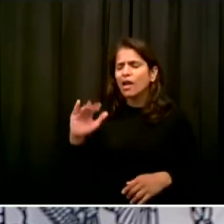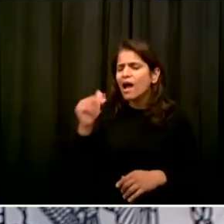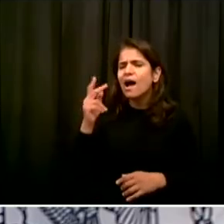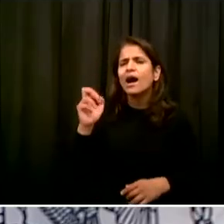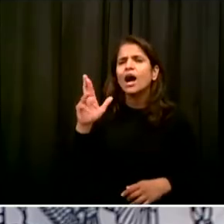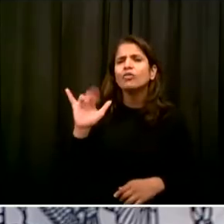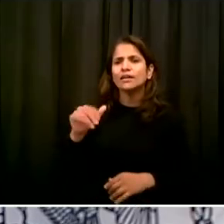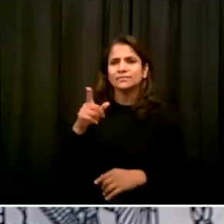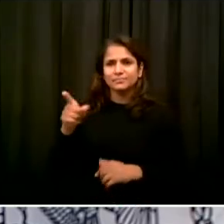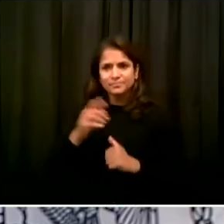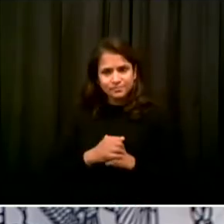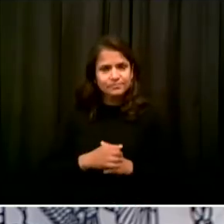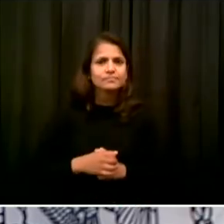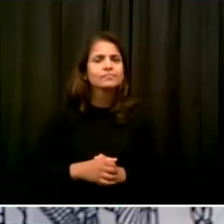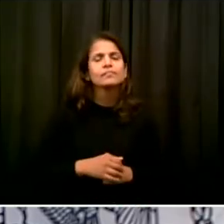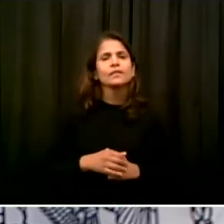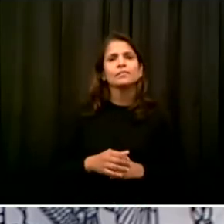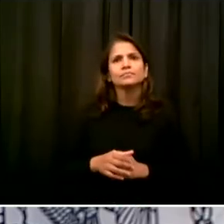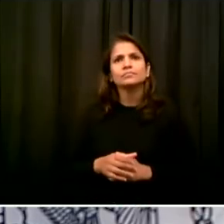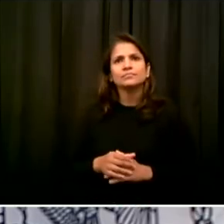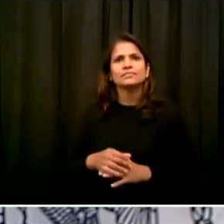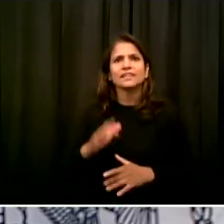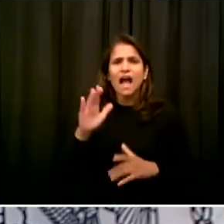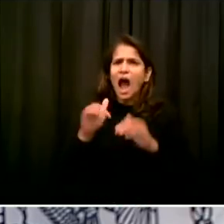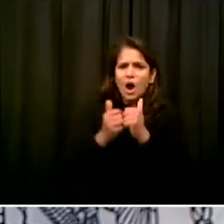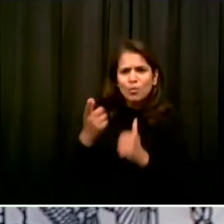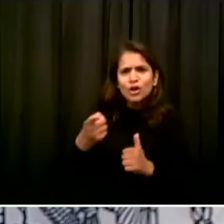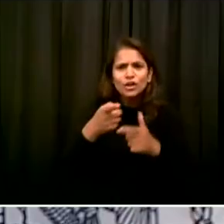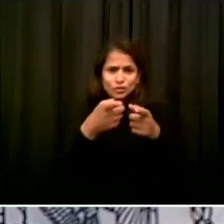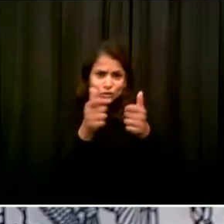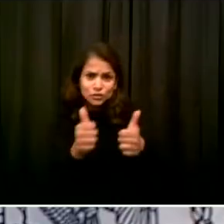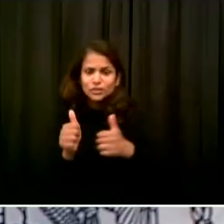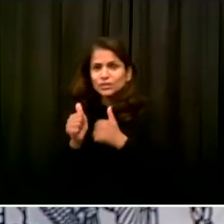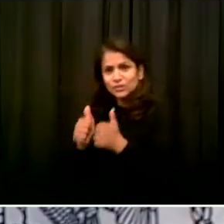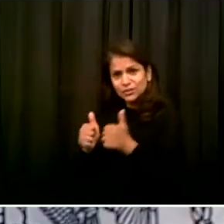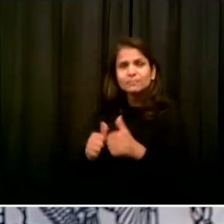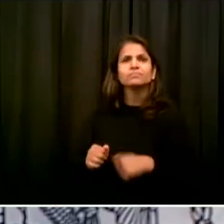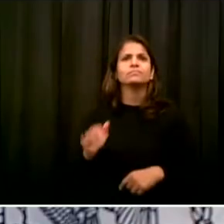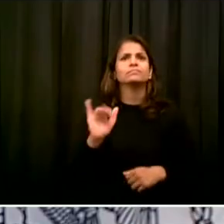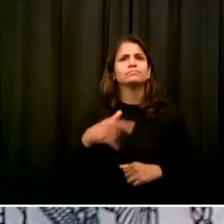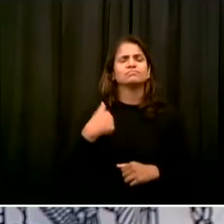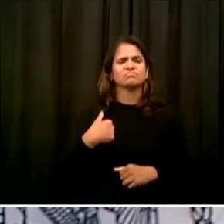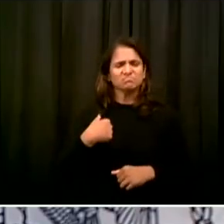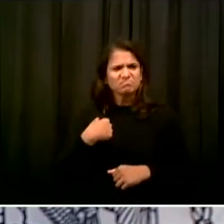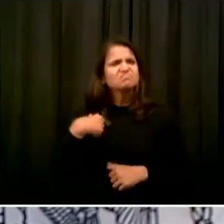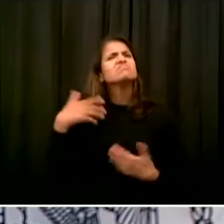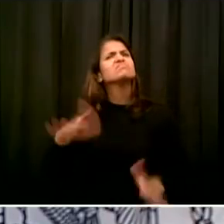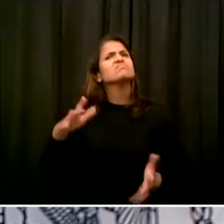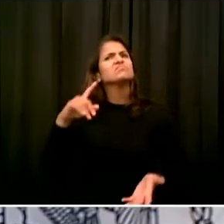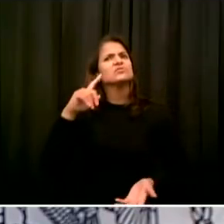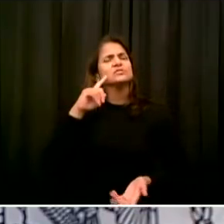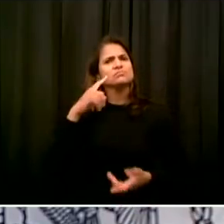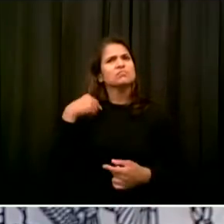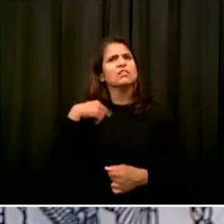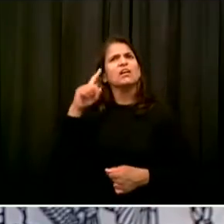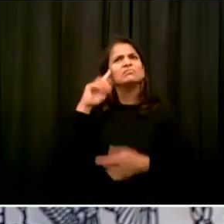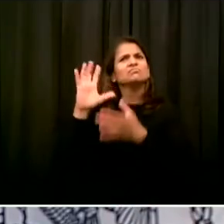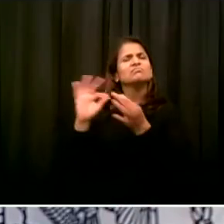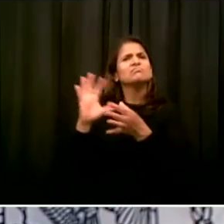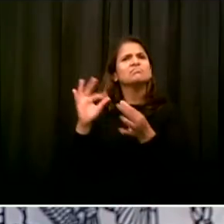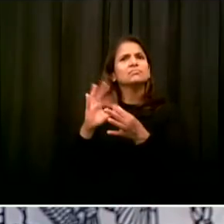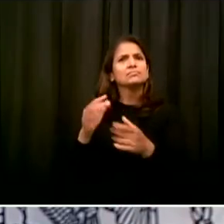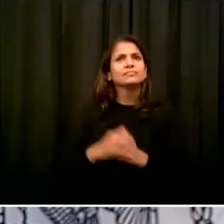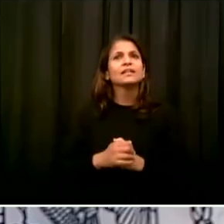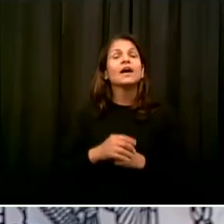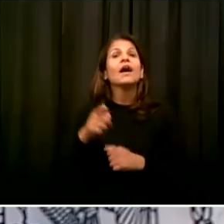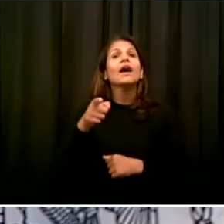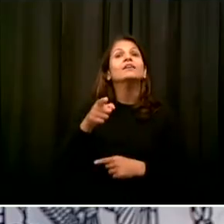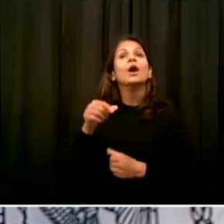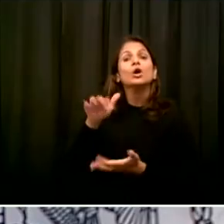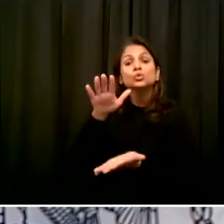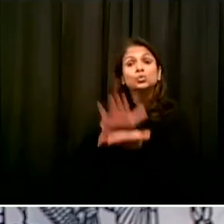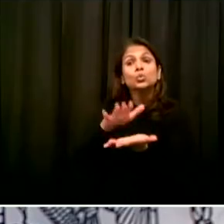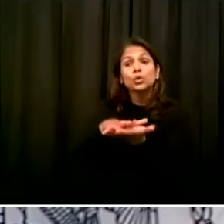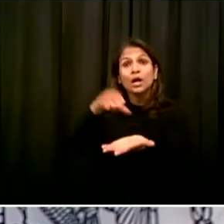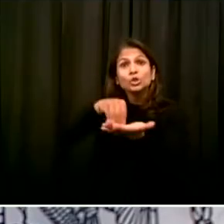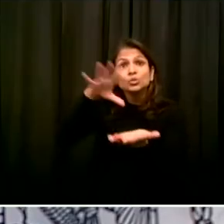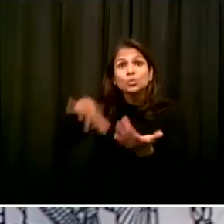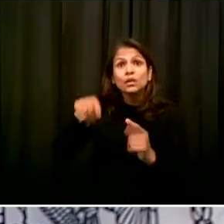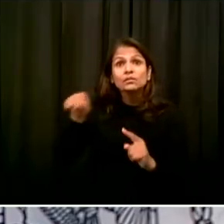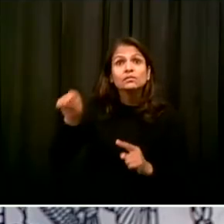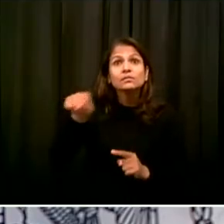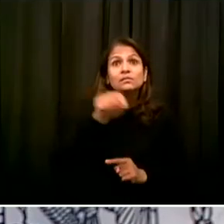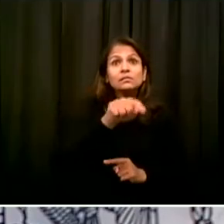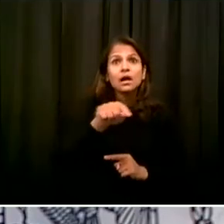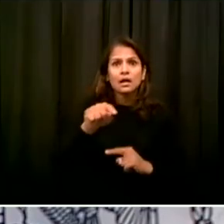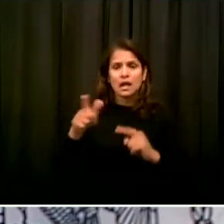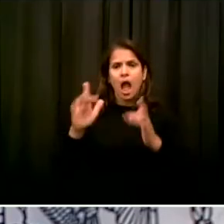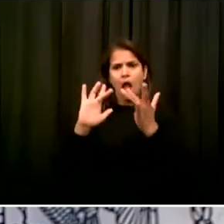OGOD MORNING.